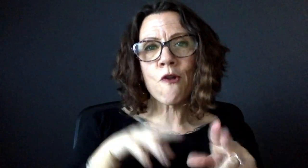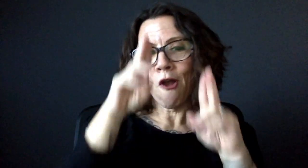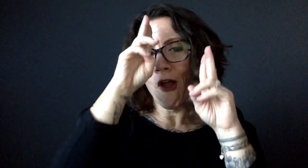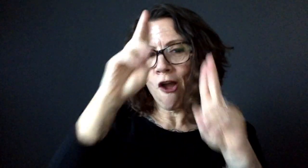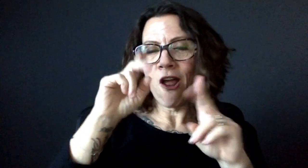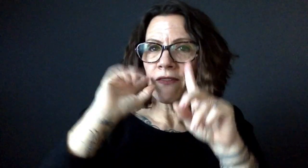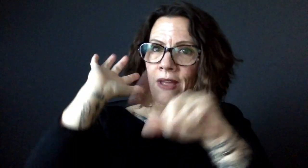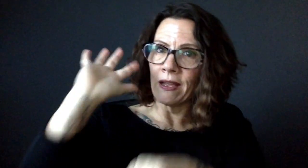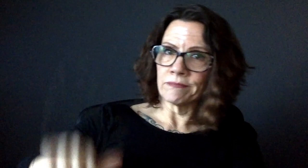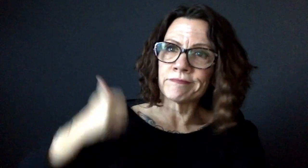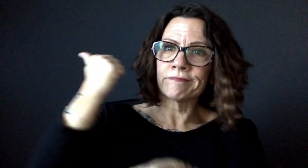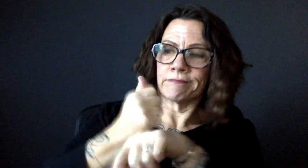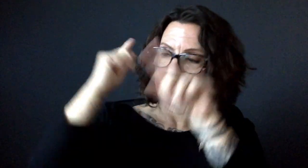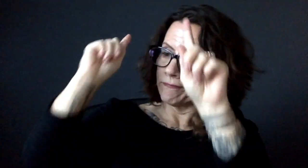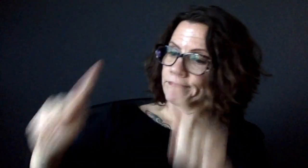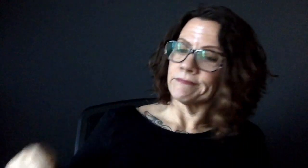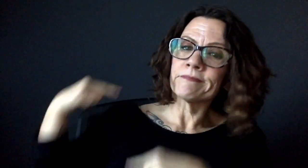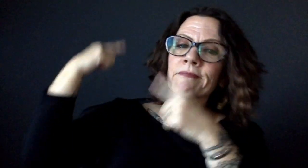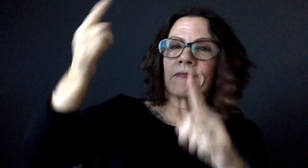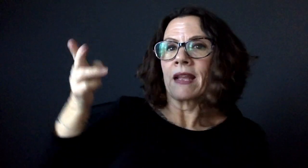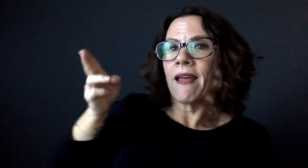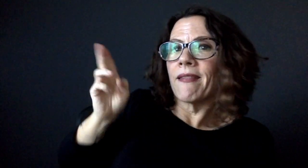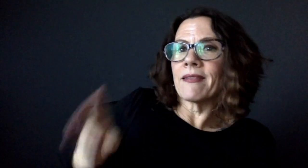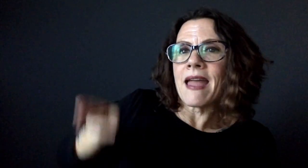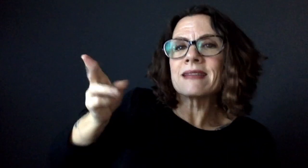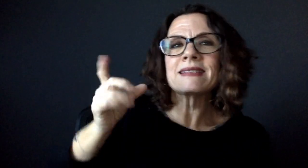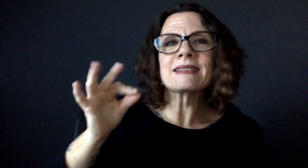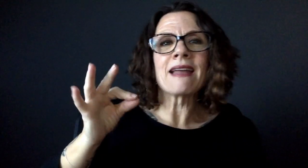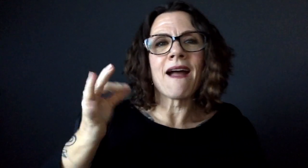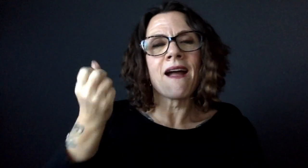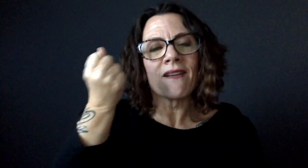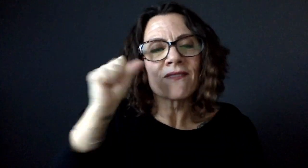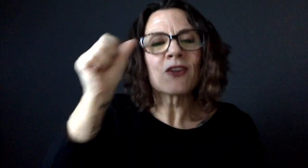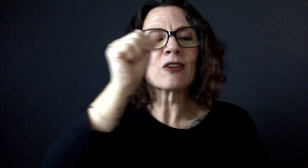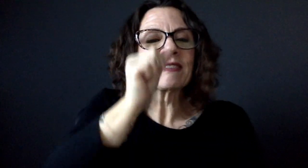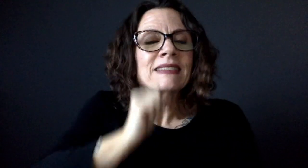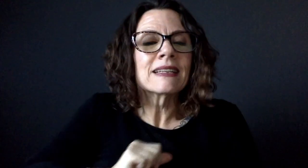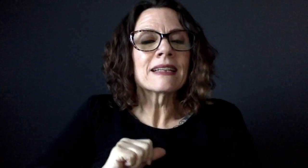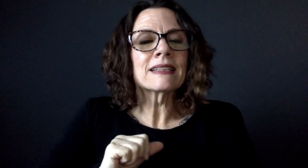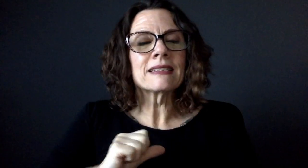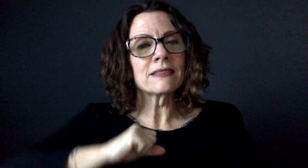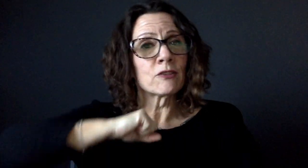an honoring of the longstanding legacies of resilience and